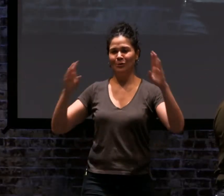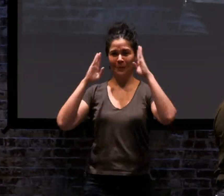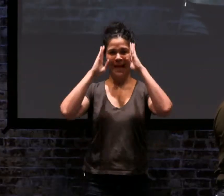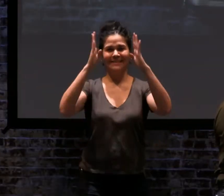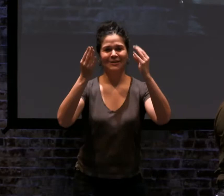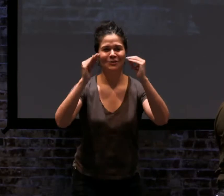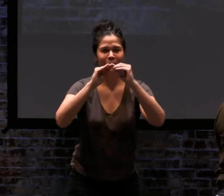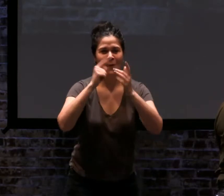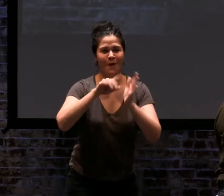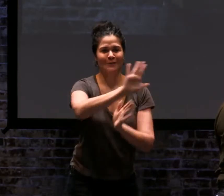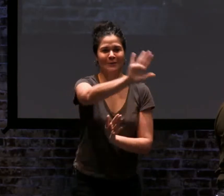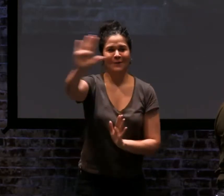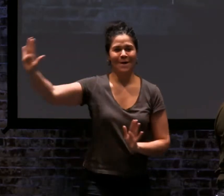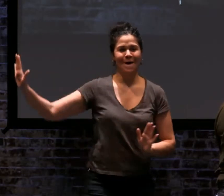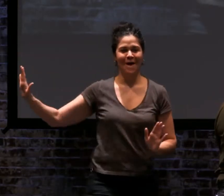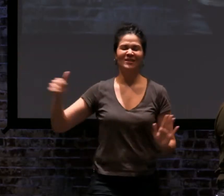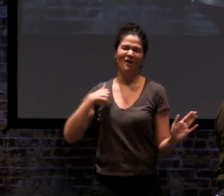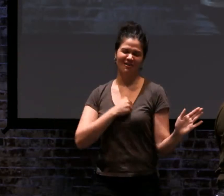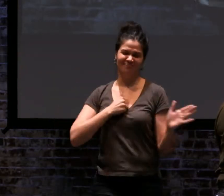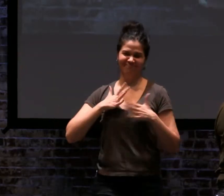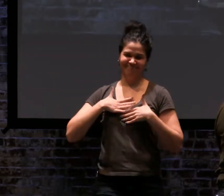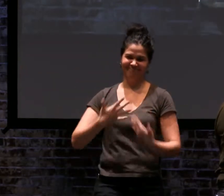I'm the facilitator, they're the informants.